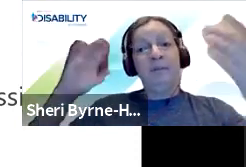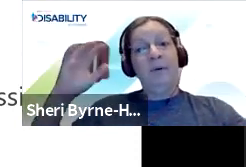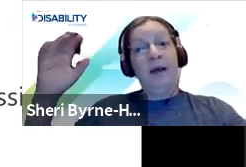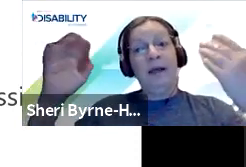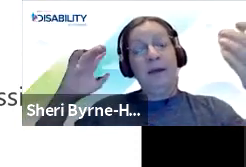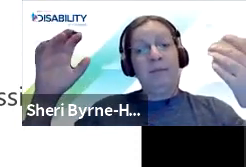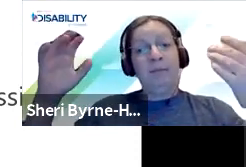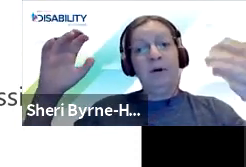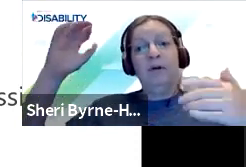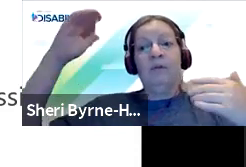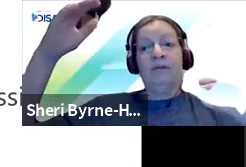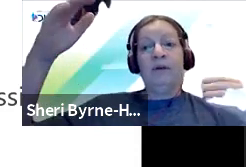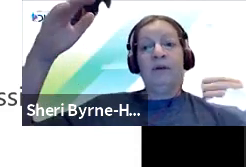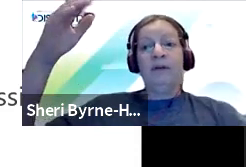The building I'm in